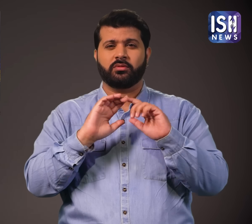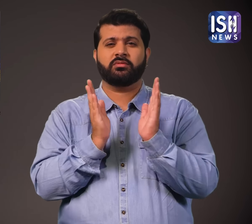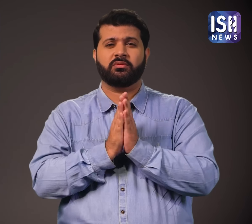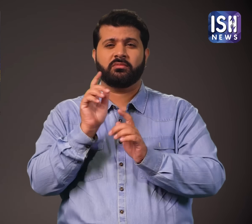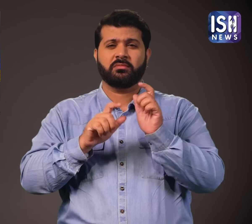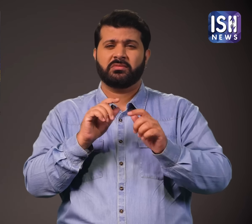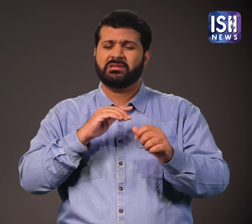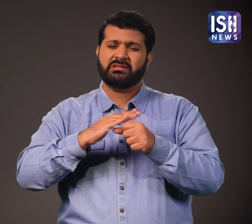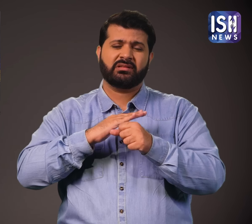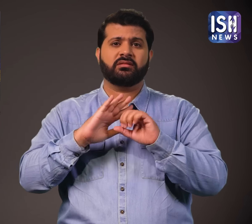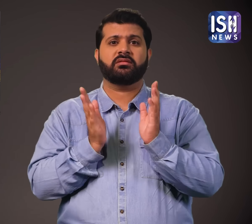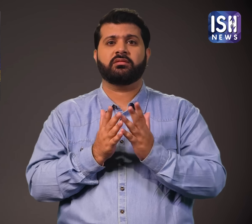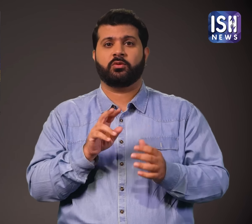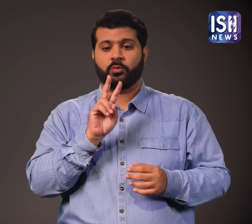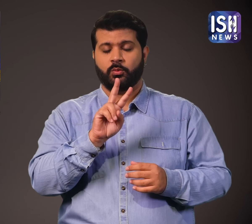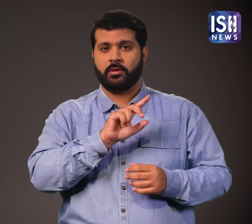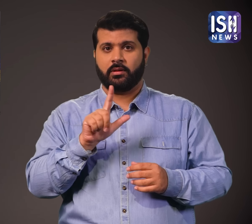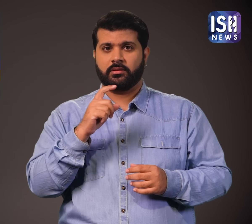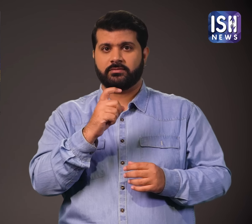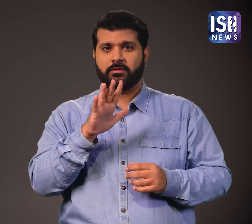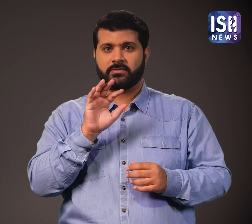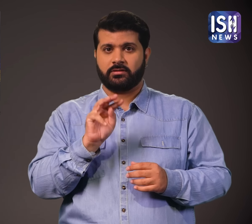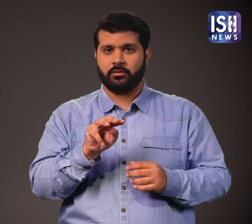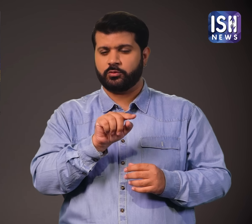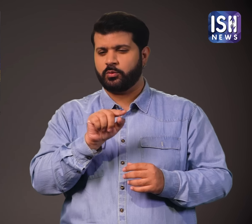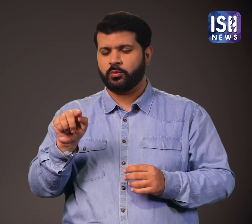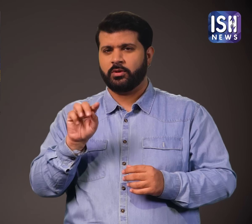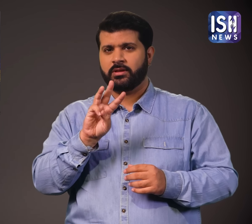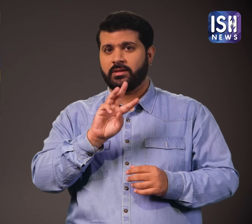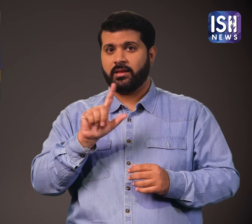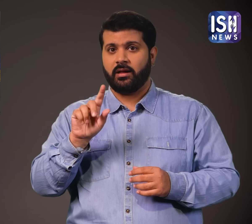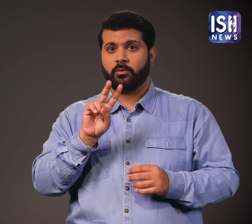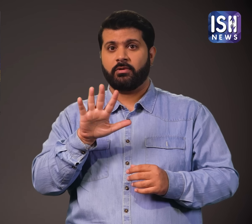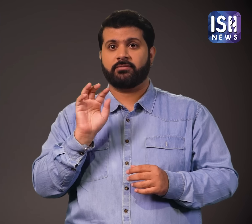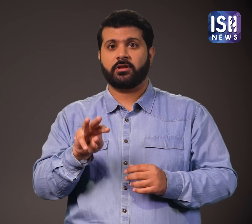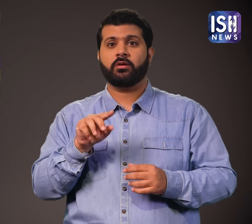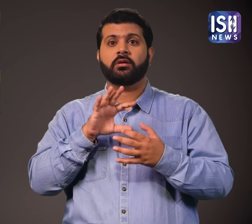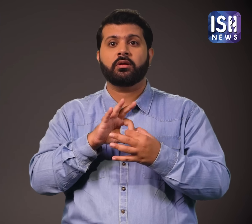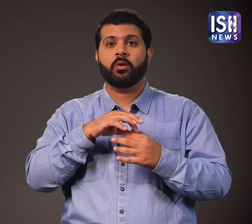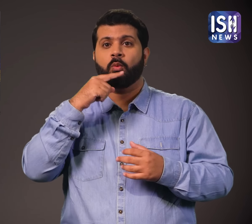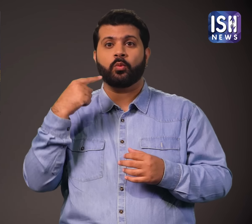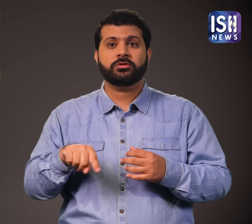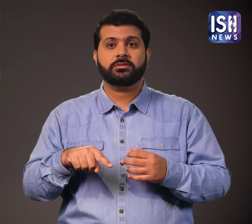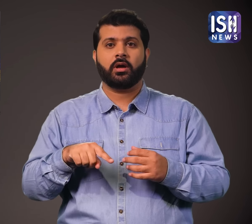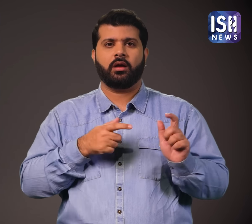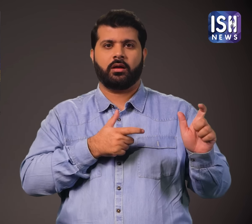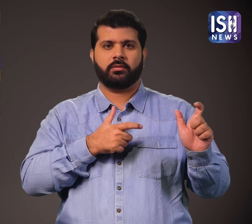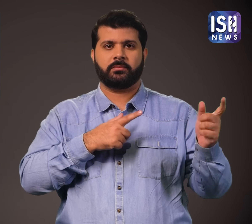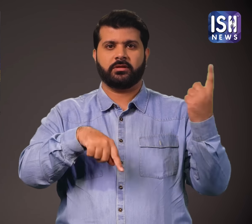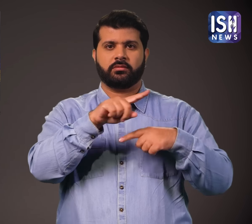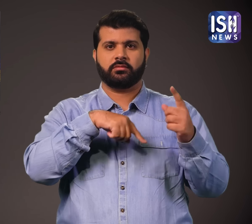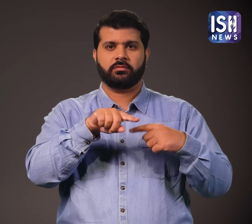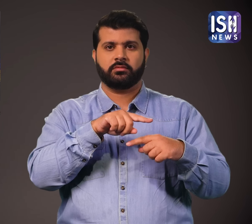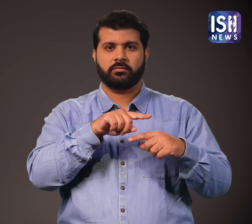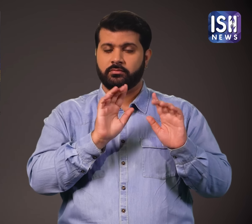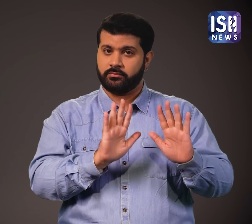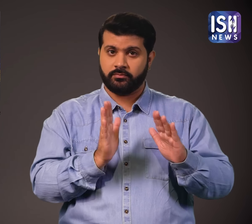an estimated 2,75,000 to 3,25,000 Russian soldiers and